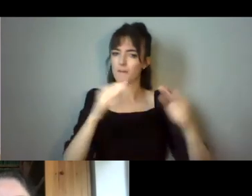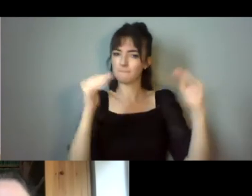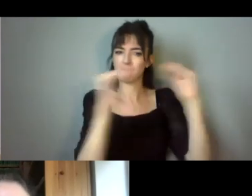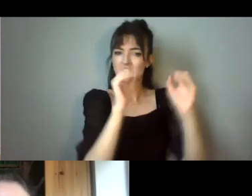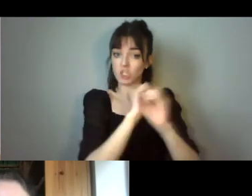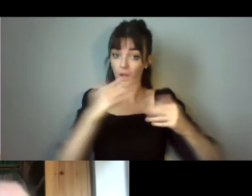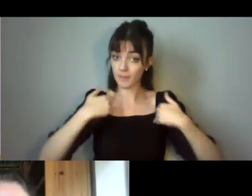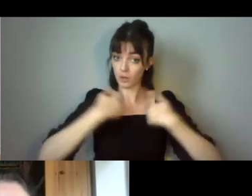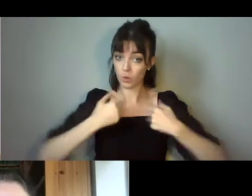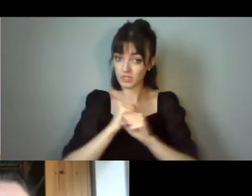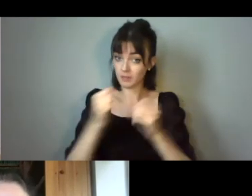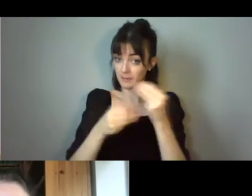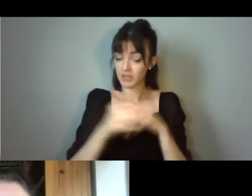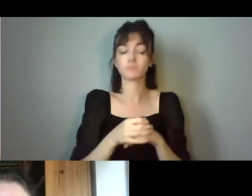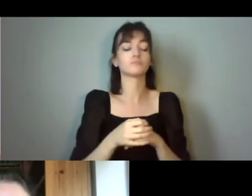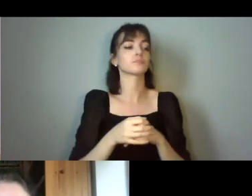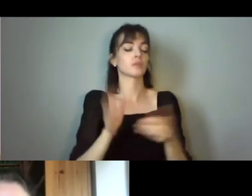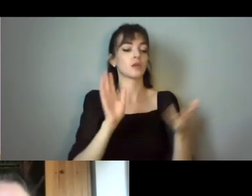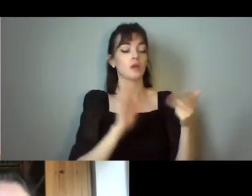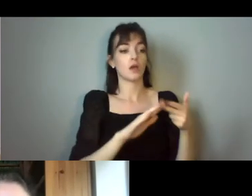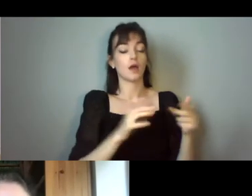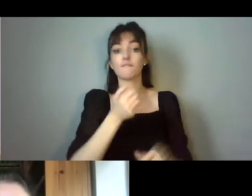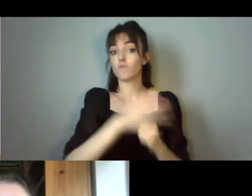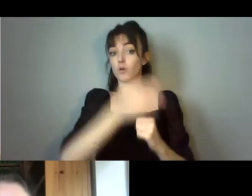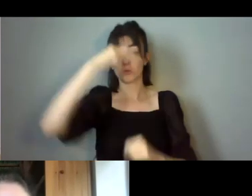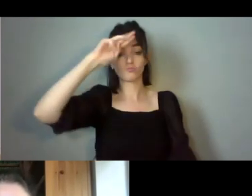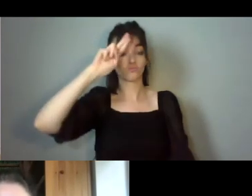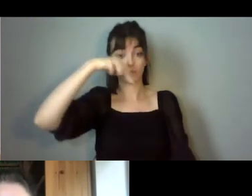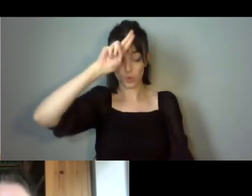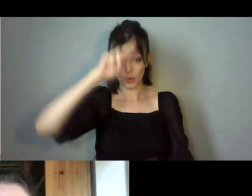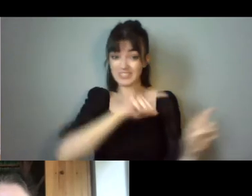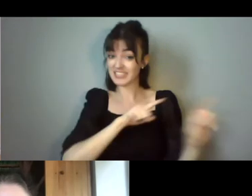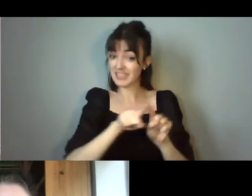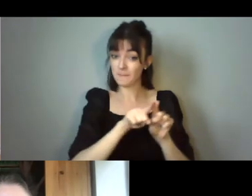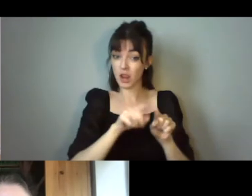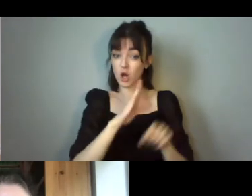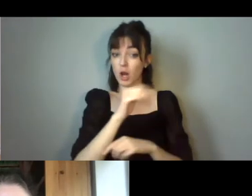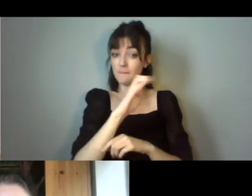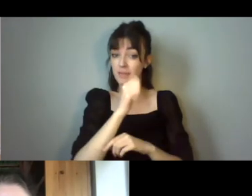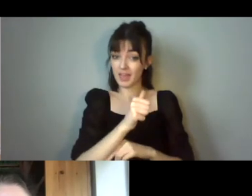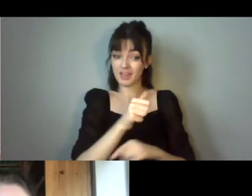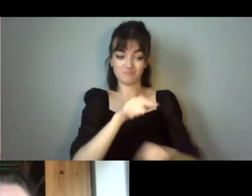In the case of Peru, we did a similar process in Colombia, we engaged some of the civil lawyers,